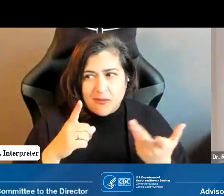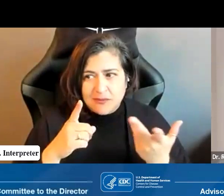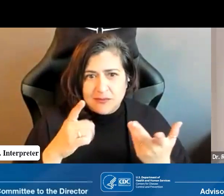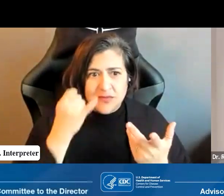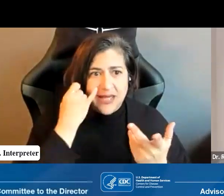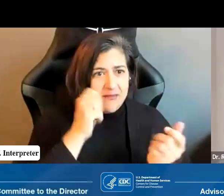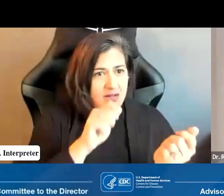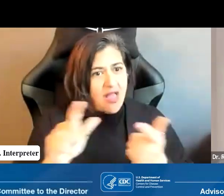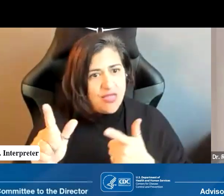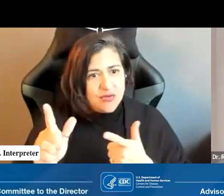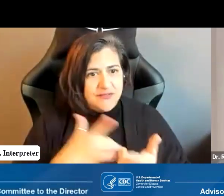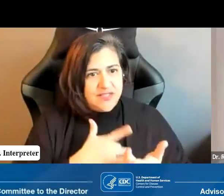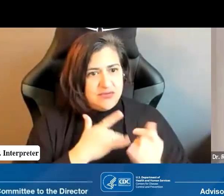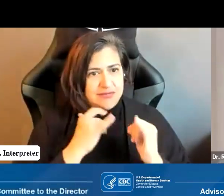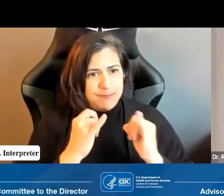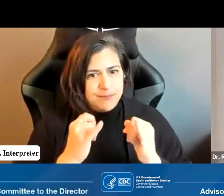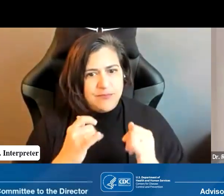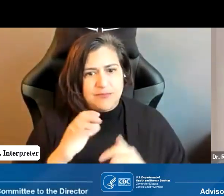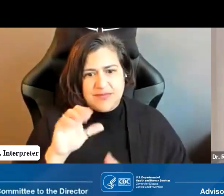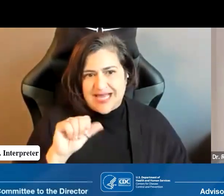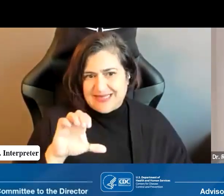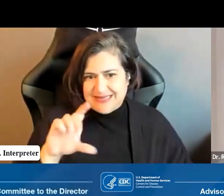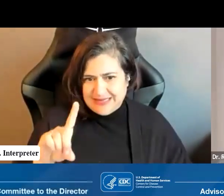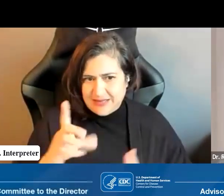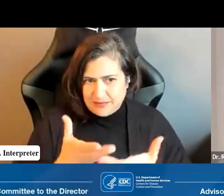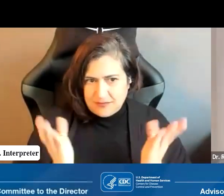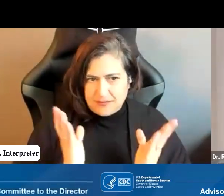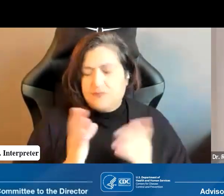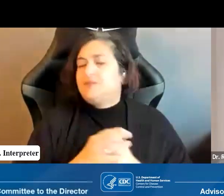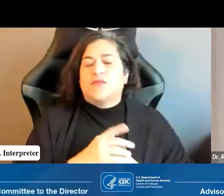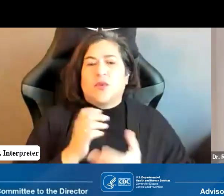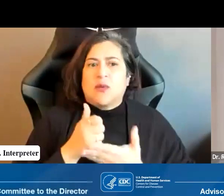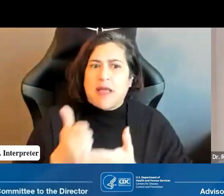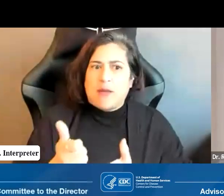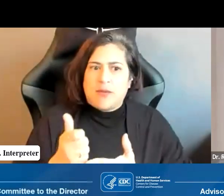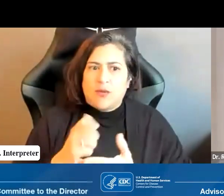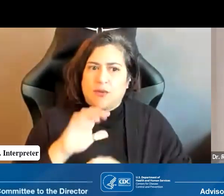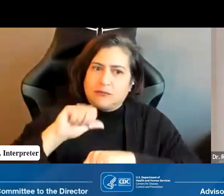of my colleagues here, the ACD, to actually help you implement that kind